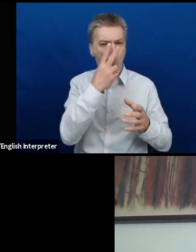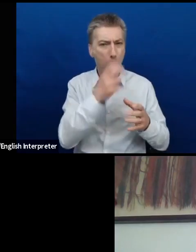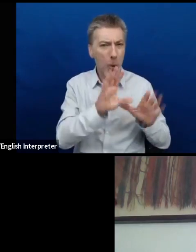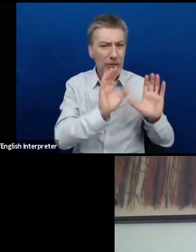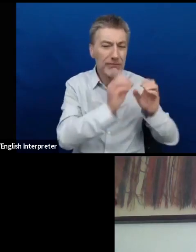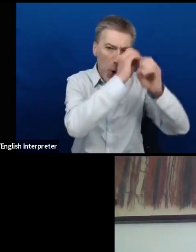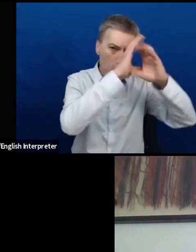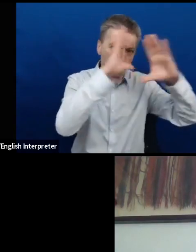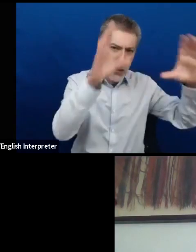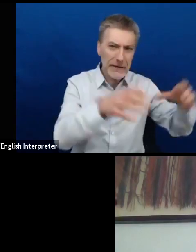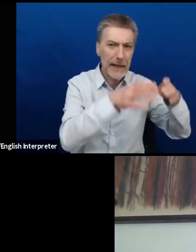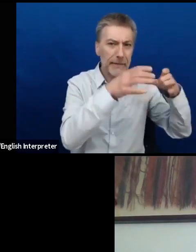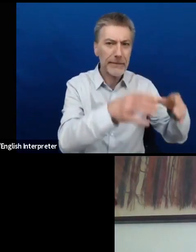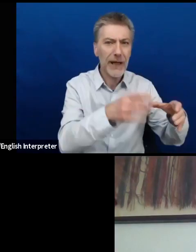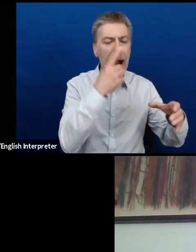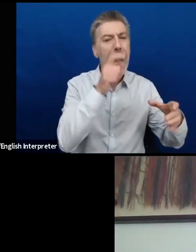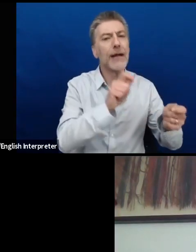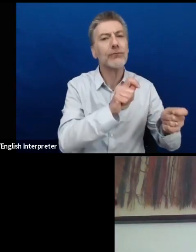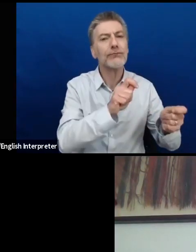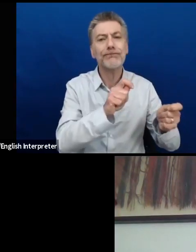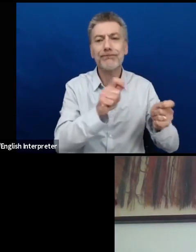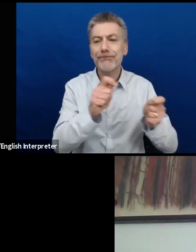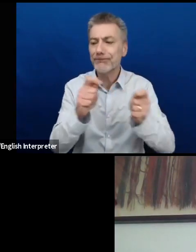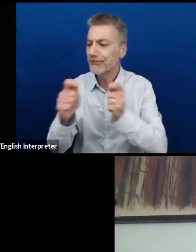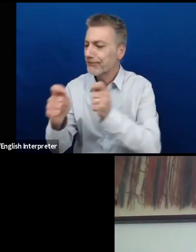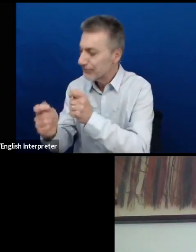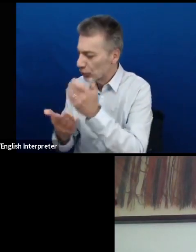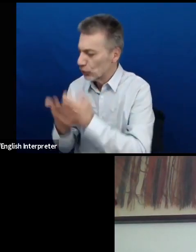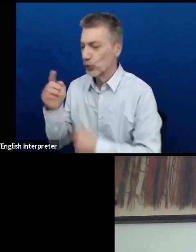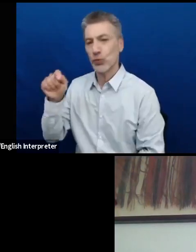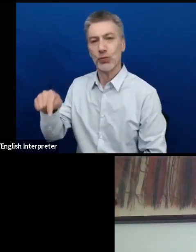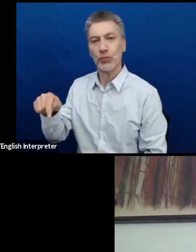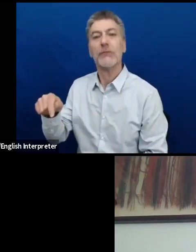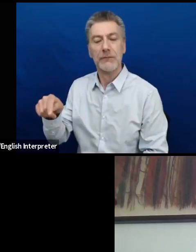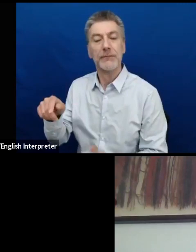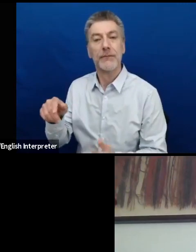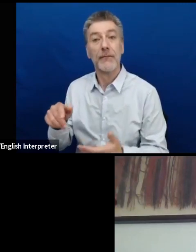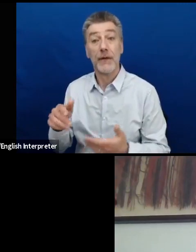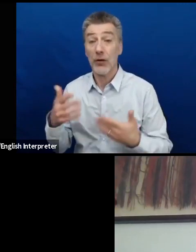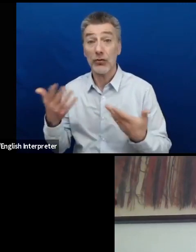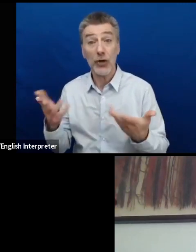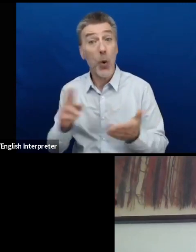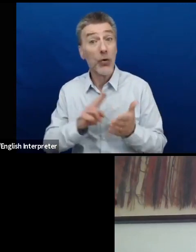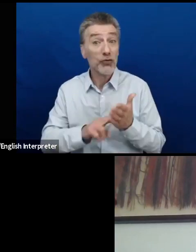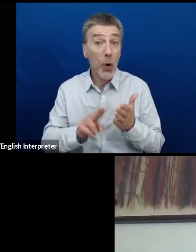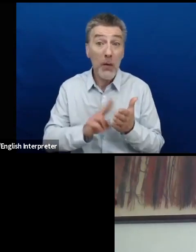the history that is embodied in the standard social scientific